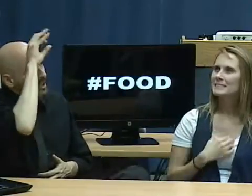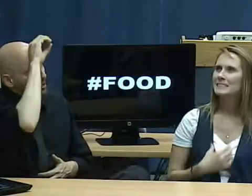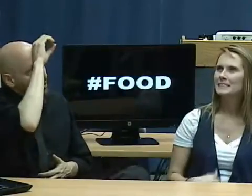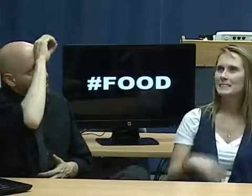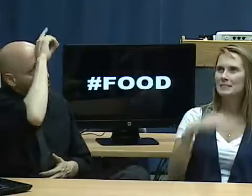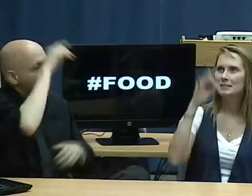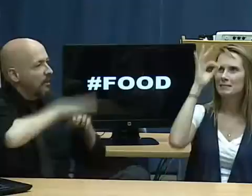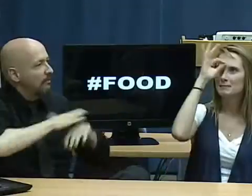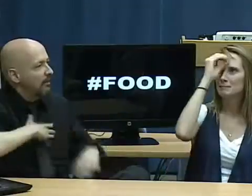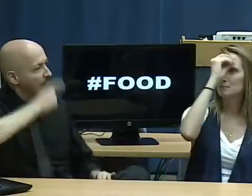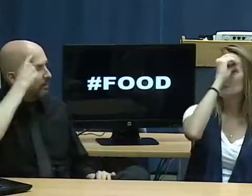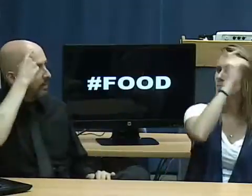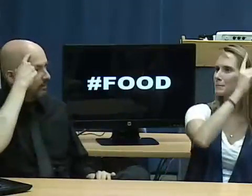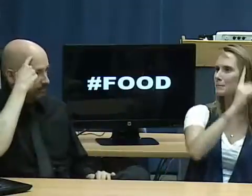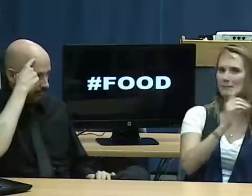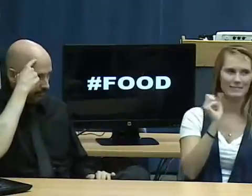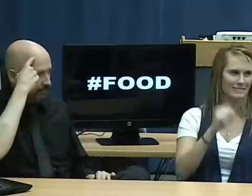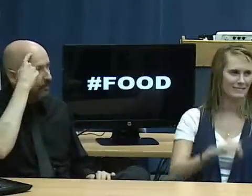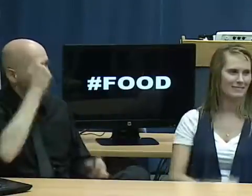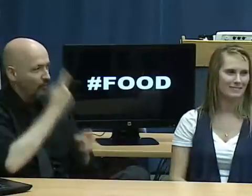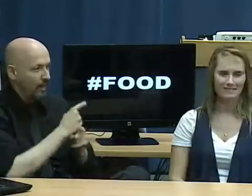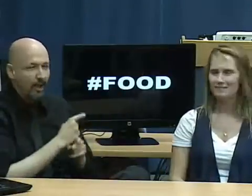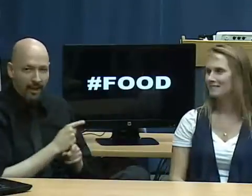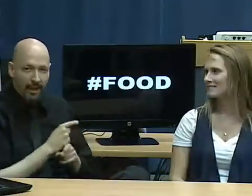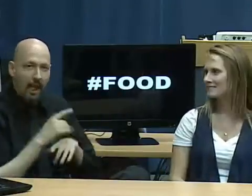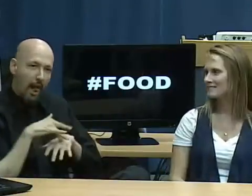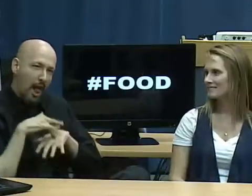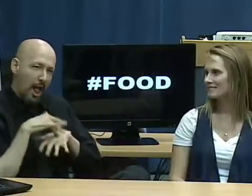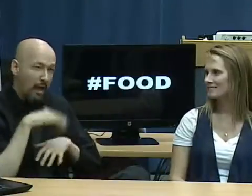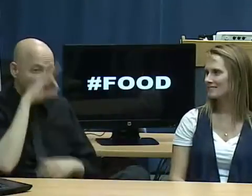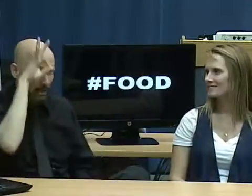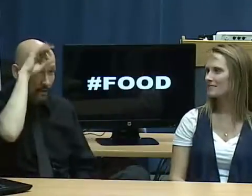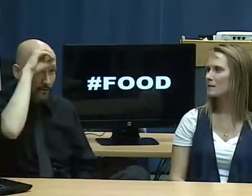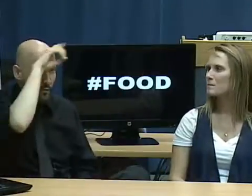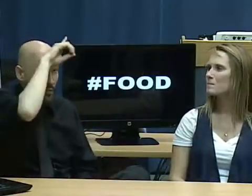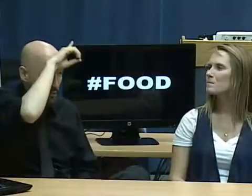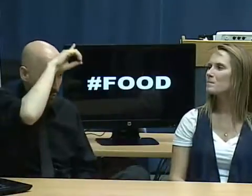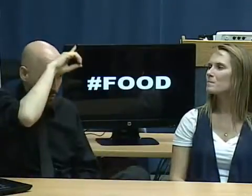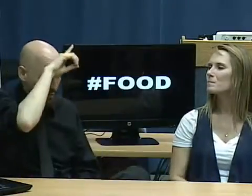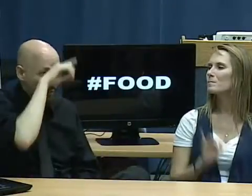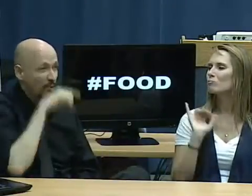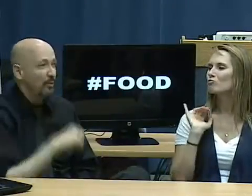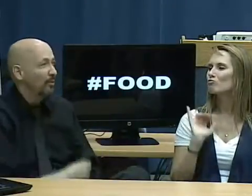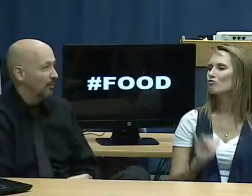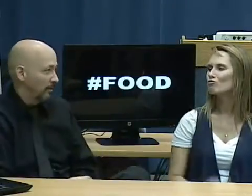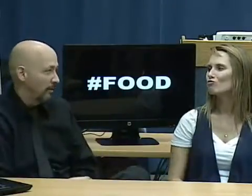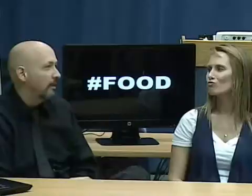On my mind. Right. Obsessing about food. I see.